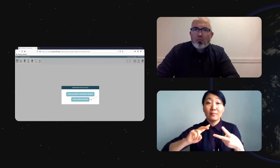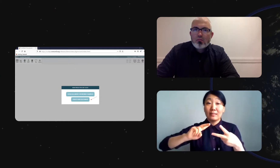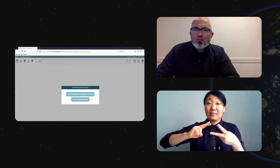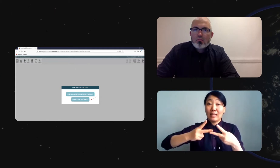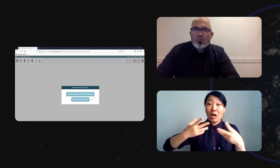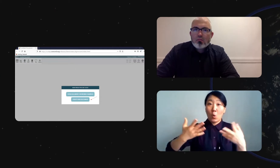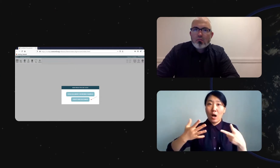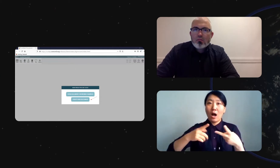2) Input it yourself.